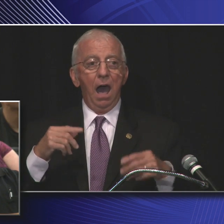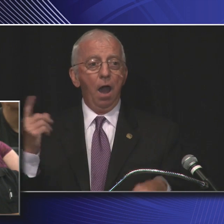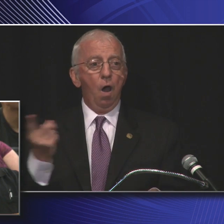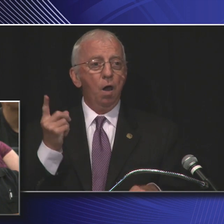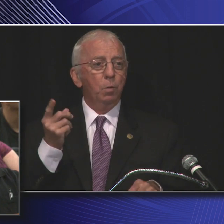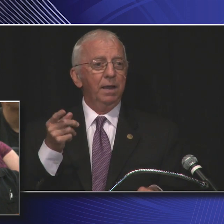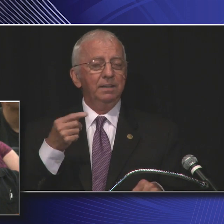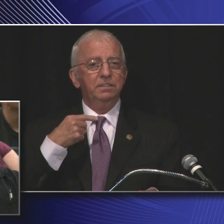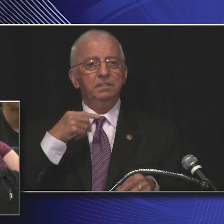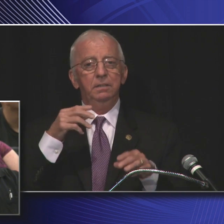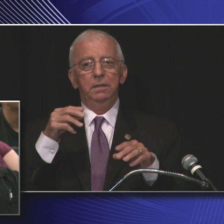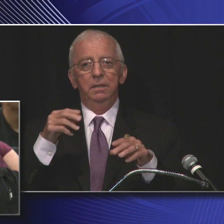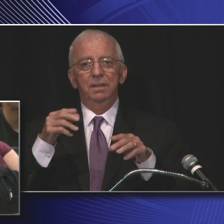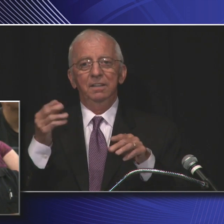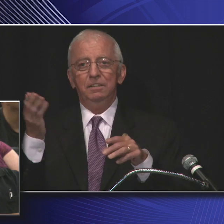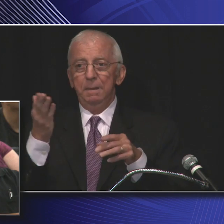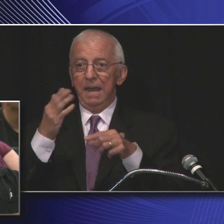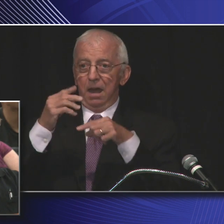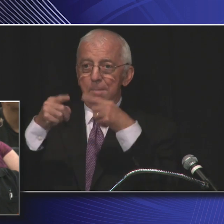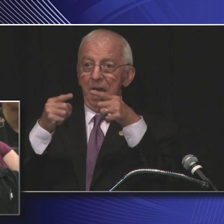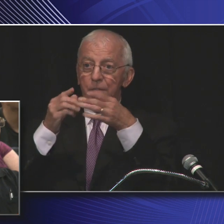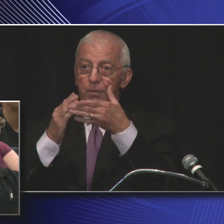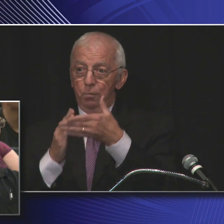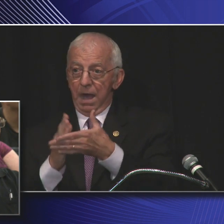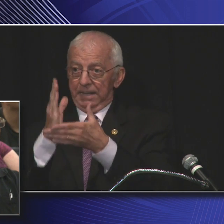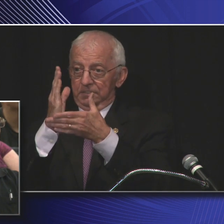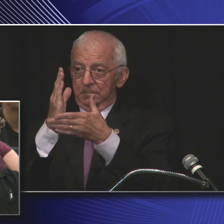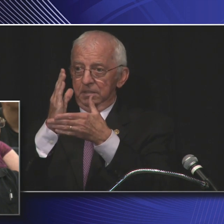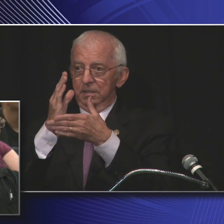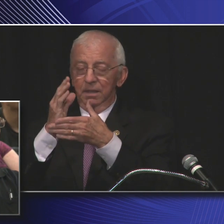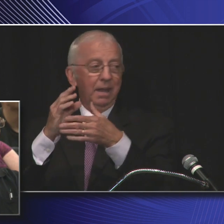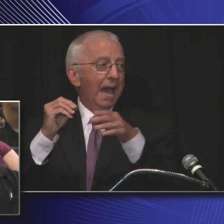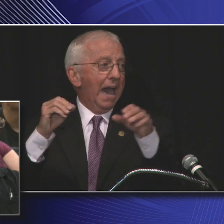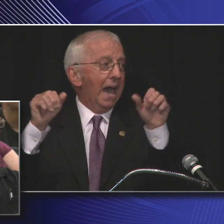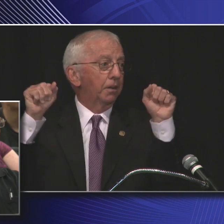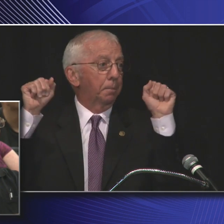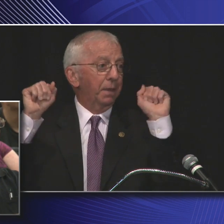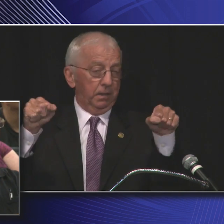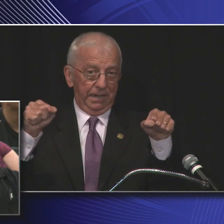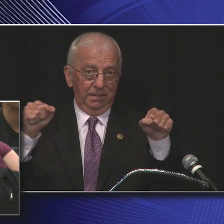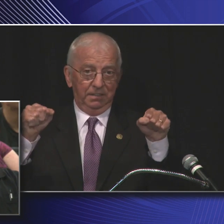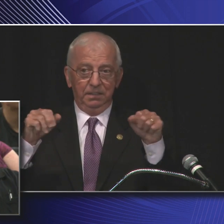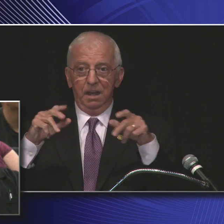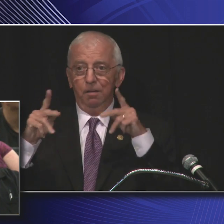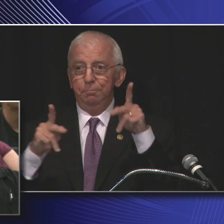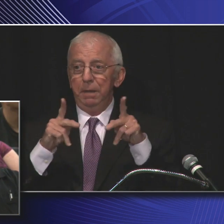I always speak about the rights and abilities of people